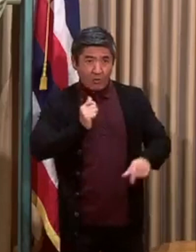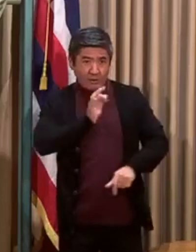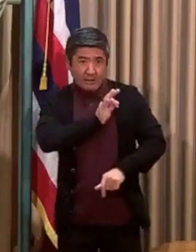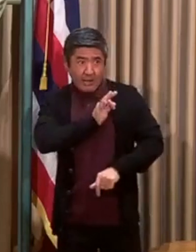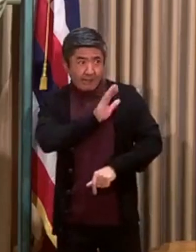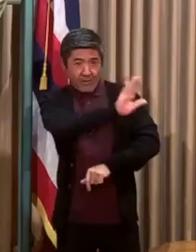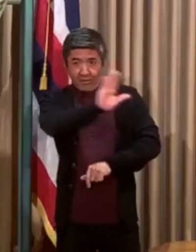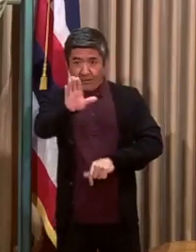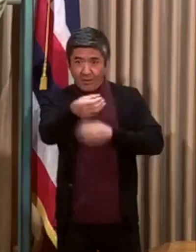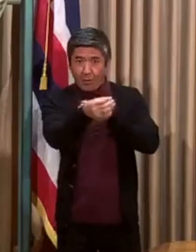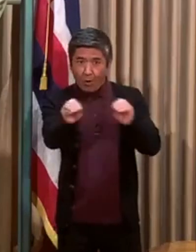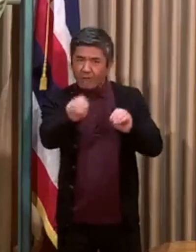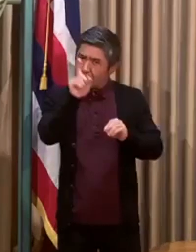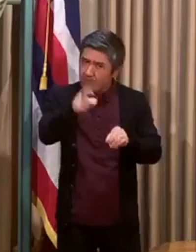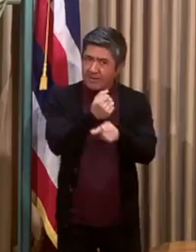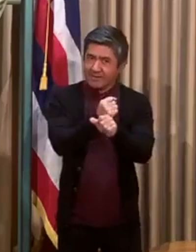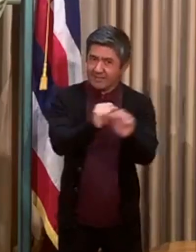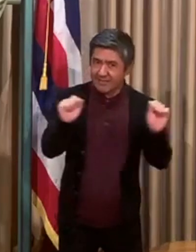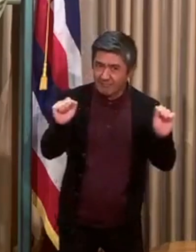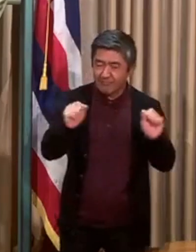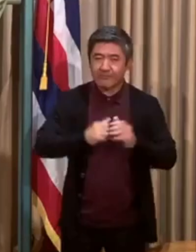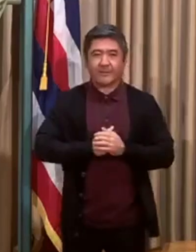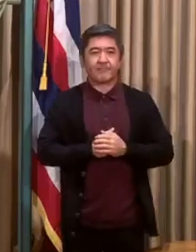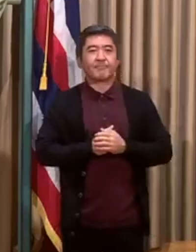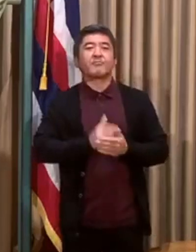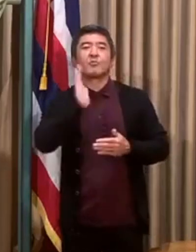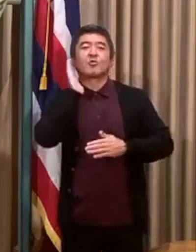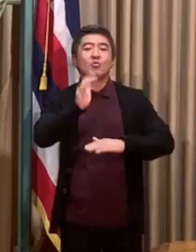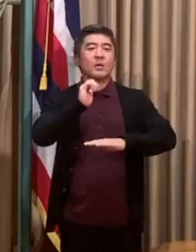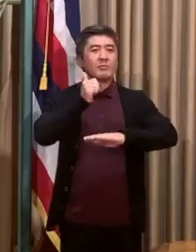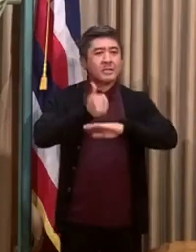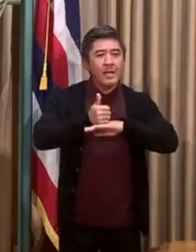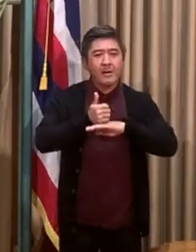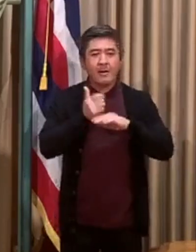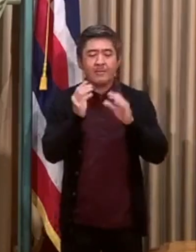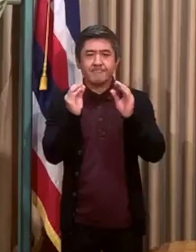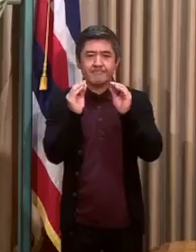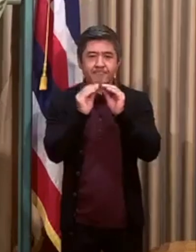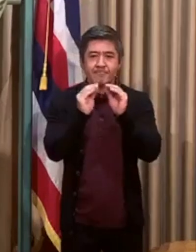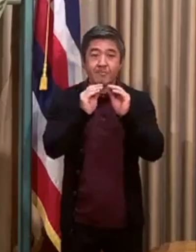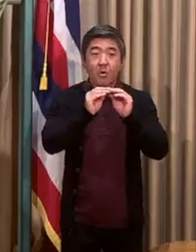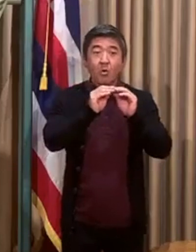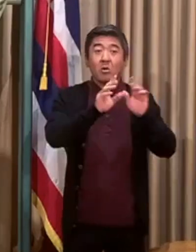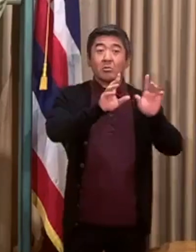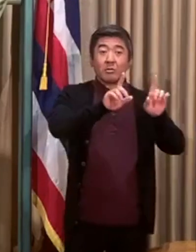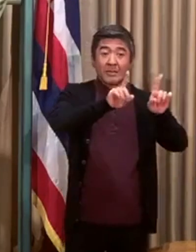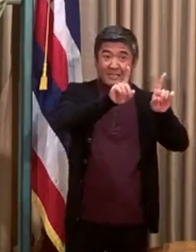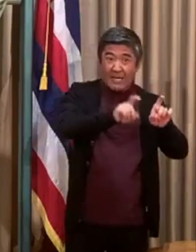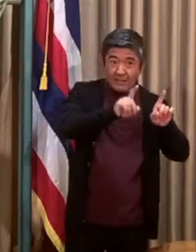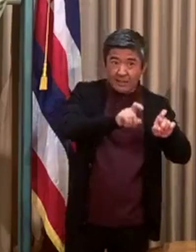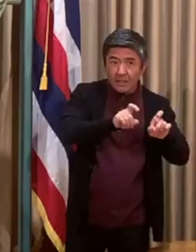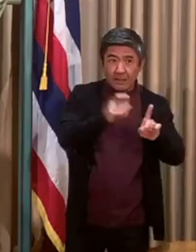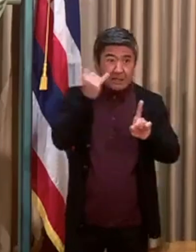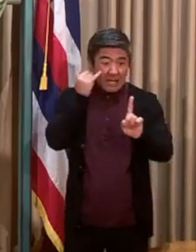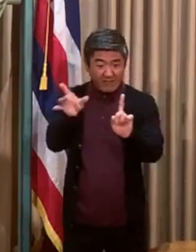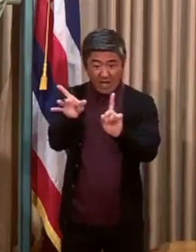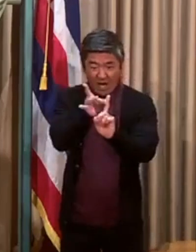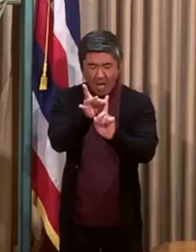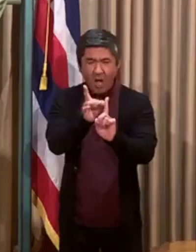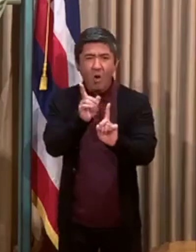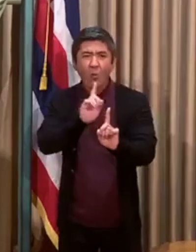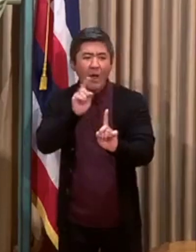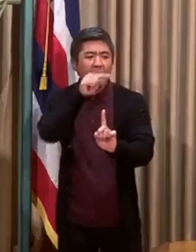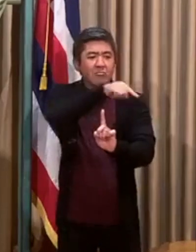We will have in place measures for testing, contact tracing, quarantining as needed.